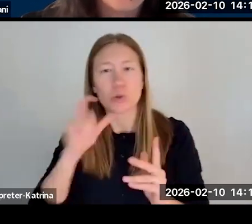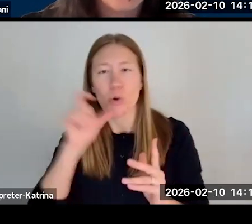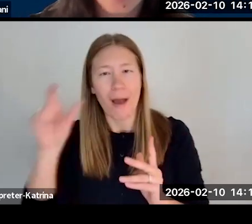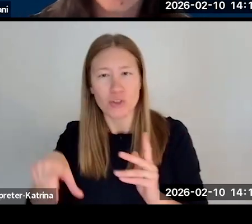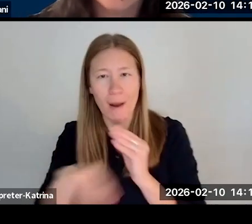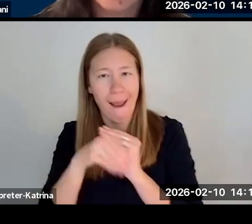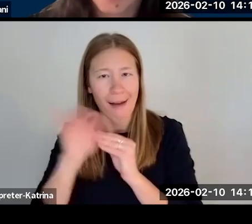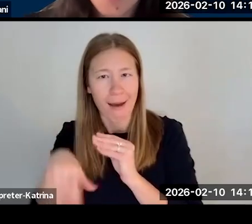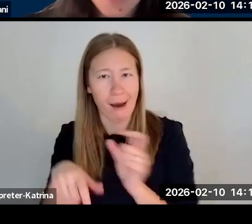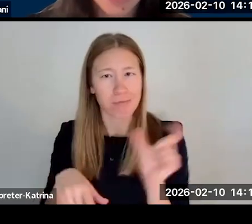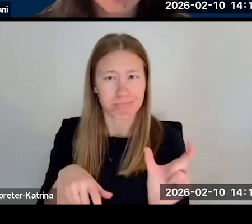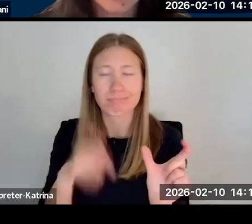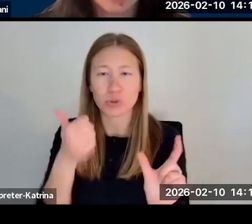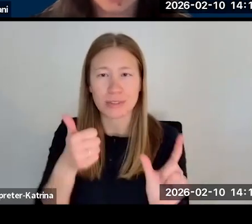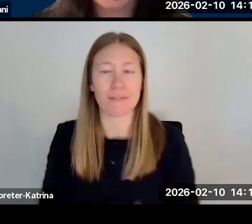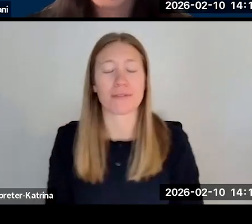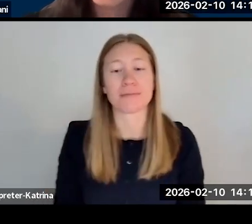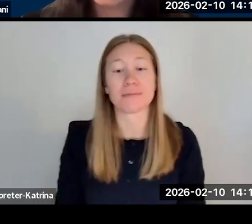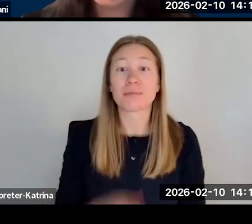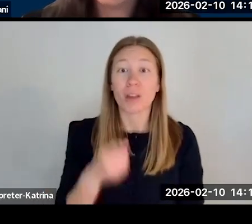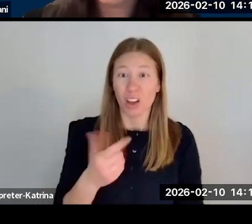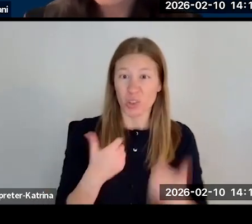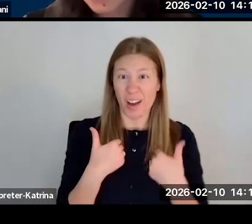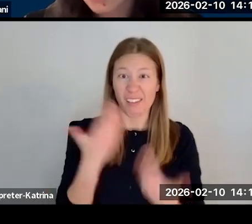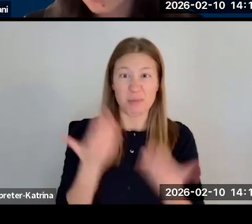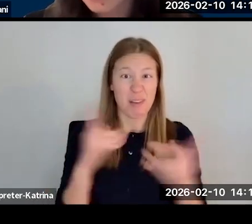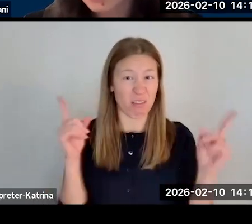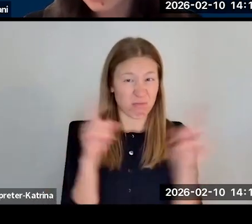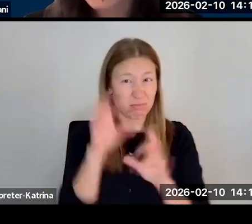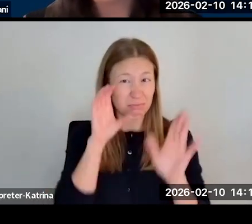If you have a complex visual like an infographic